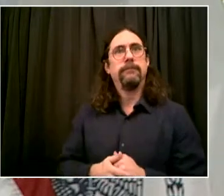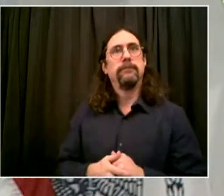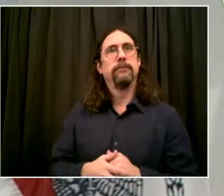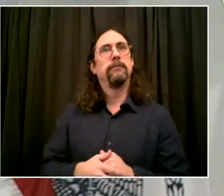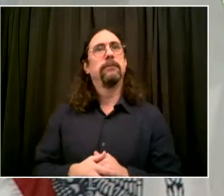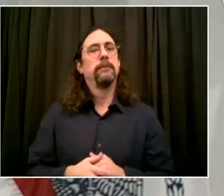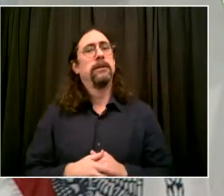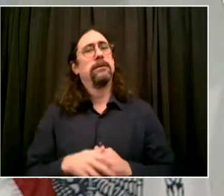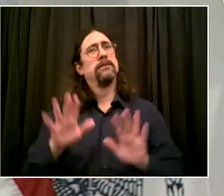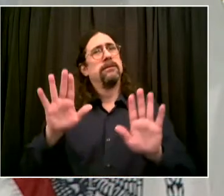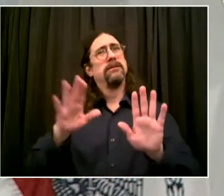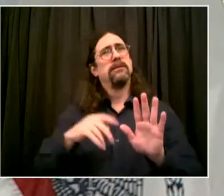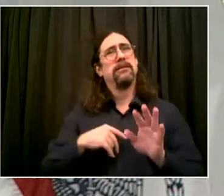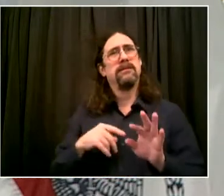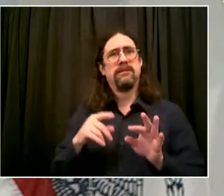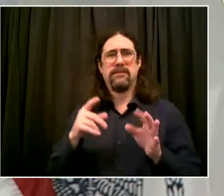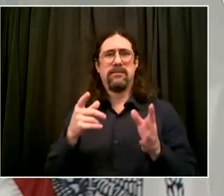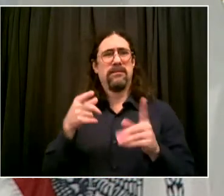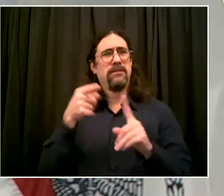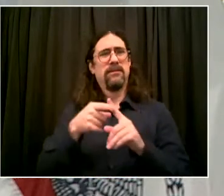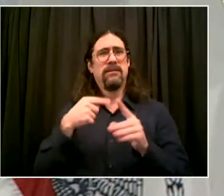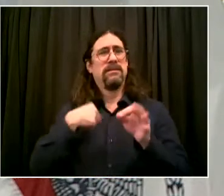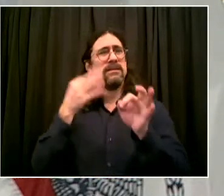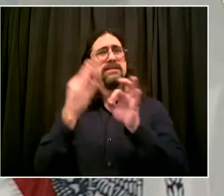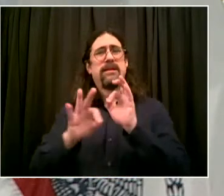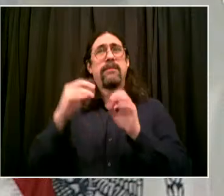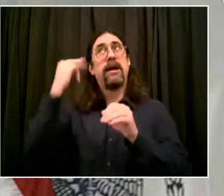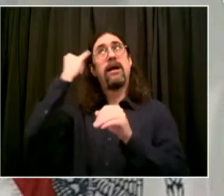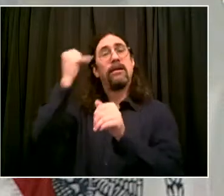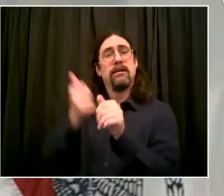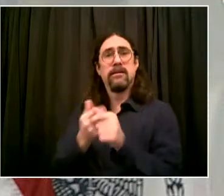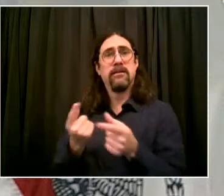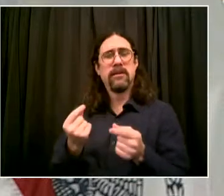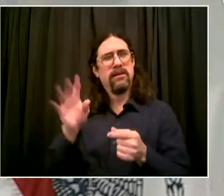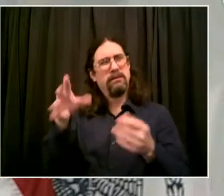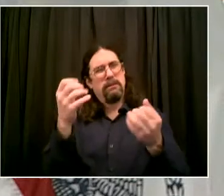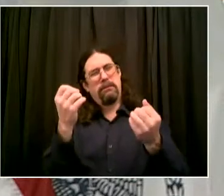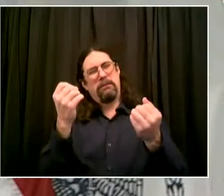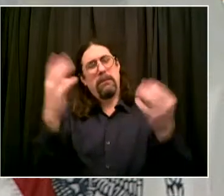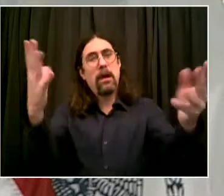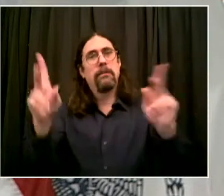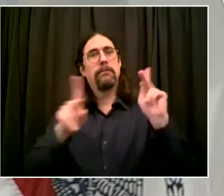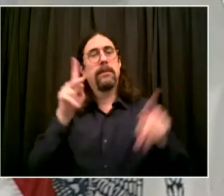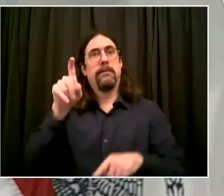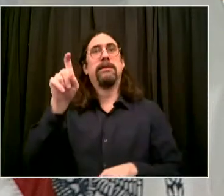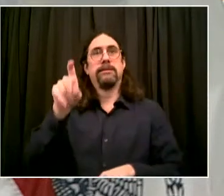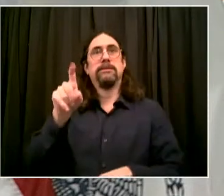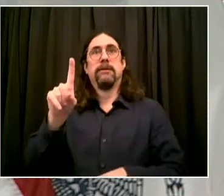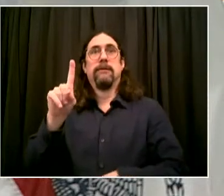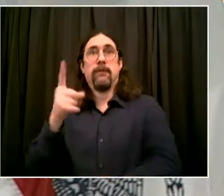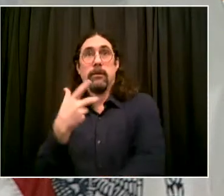FOR THEM, HOW IT MAKES THEM M FEEL, HOPE, PROTECTED, THEY IN FACT ARE PROTECTED. EVEN